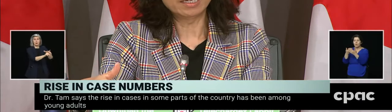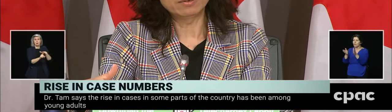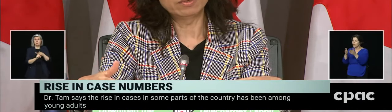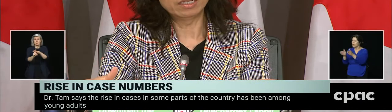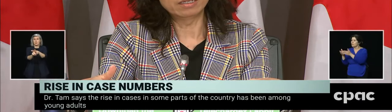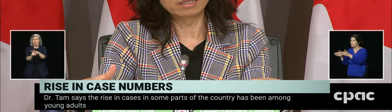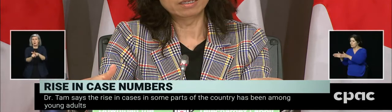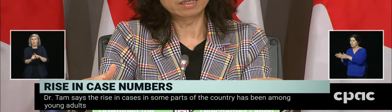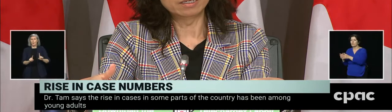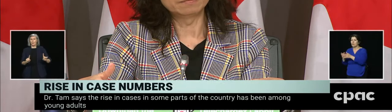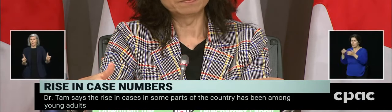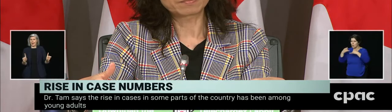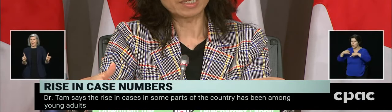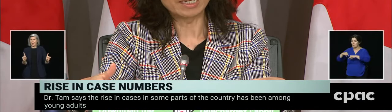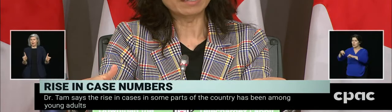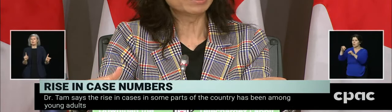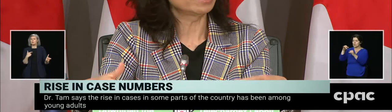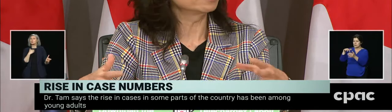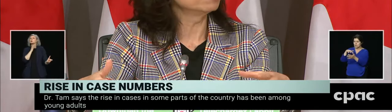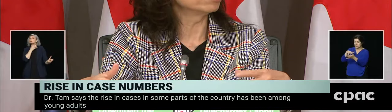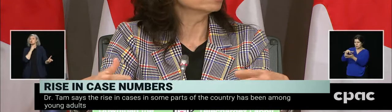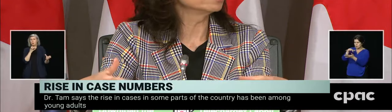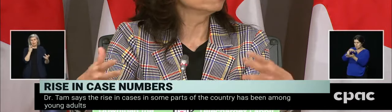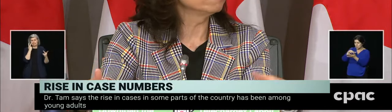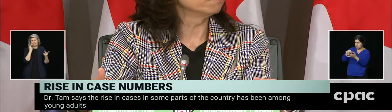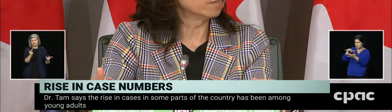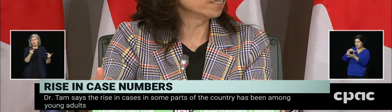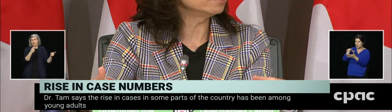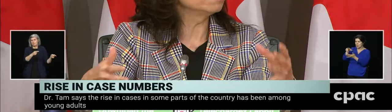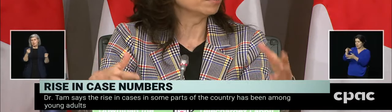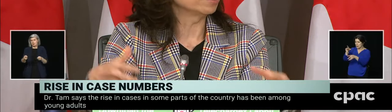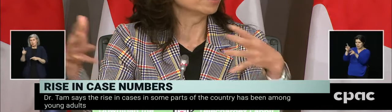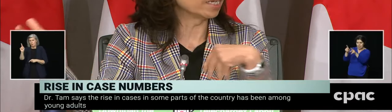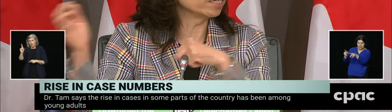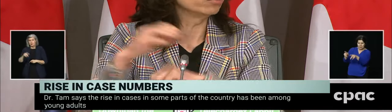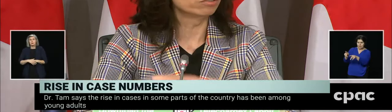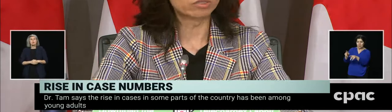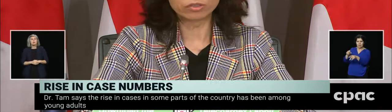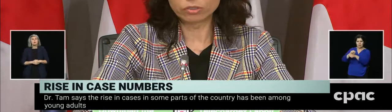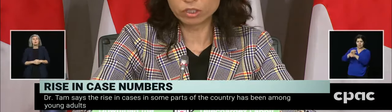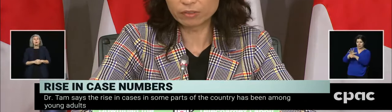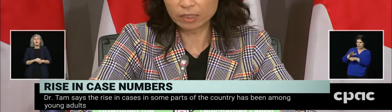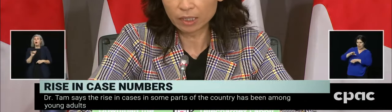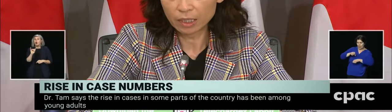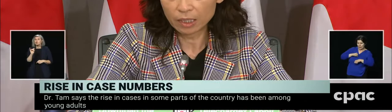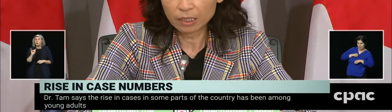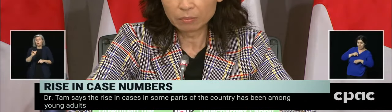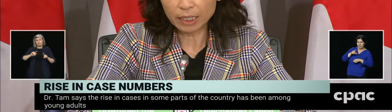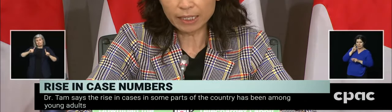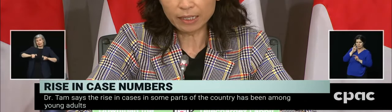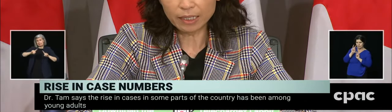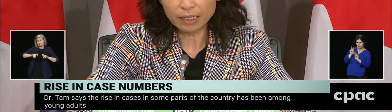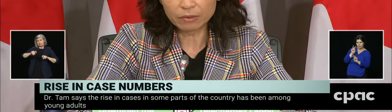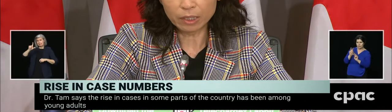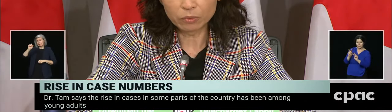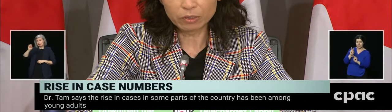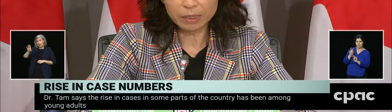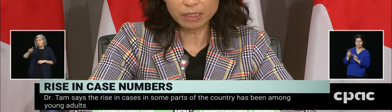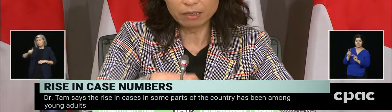DISTRIBUTION IN CANADA CHANGES. SO THAT'S ANOTHER FACTOR, AND WE'LL BE LOOKING AT WHETHER LAB